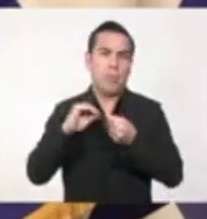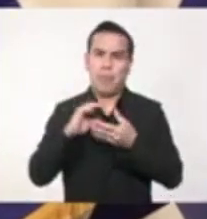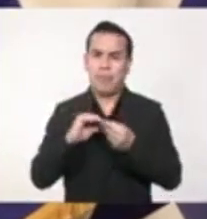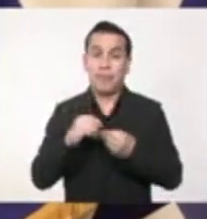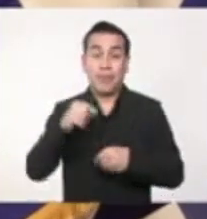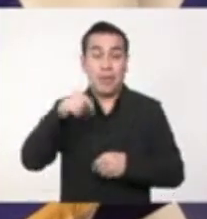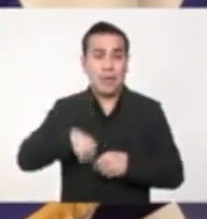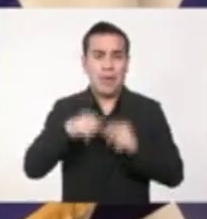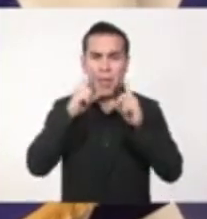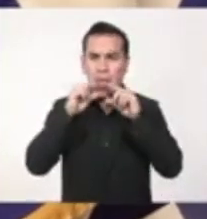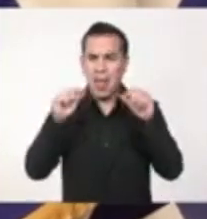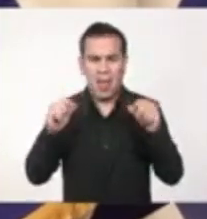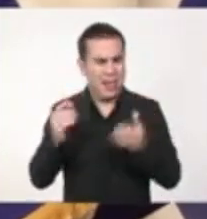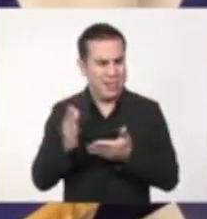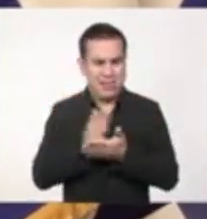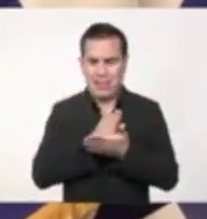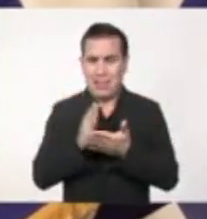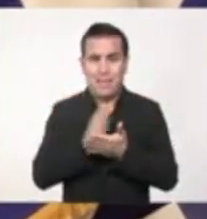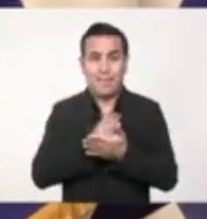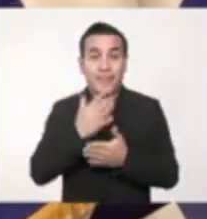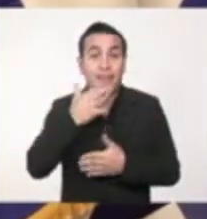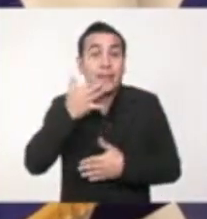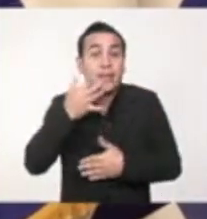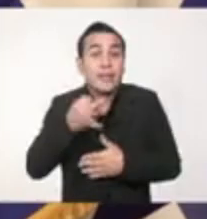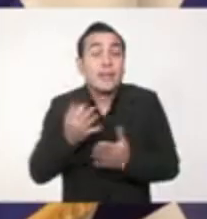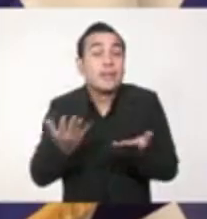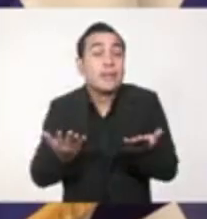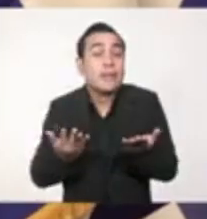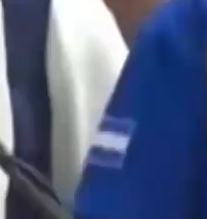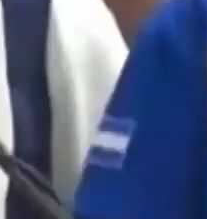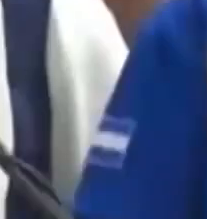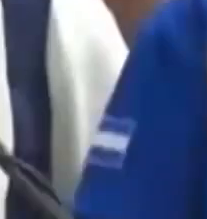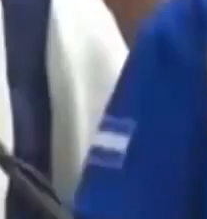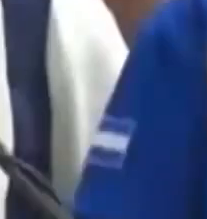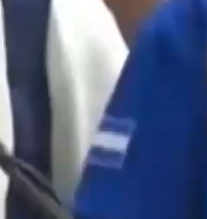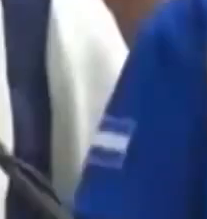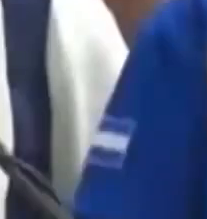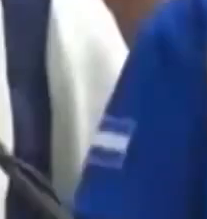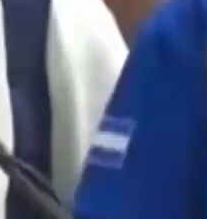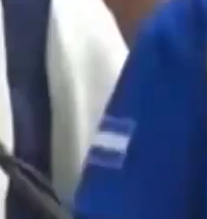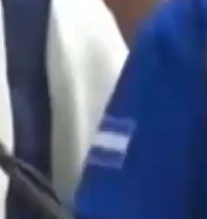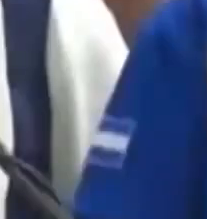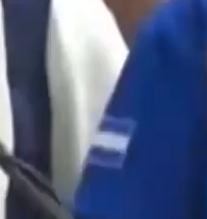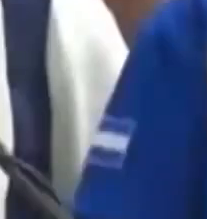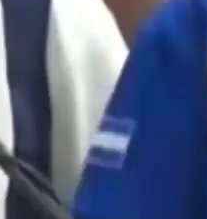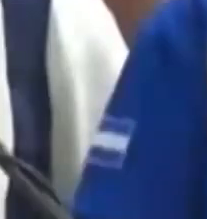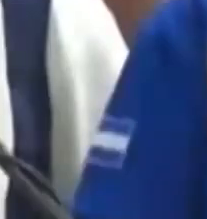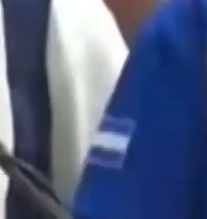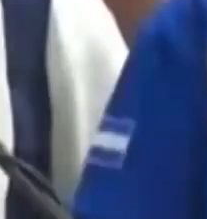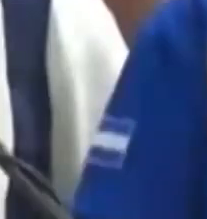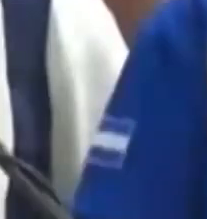Salvadoran gossip but there are the videos with him prosecutor singing the anthem of Arena behind the candidate who